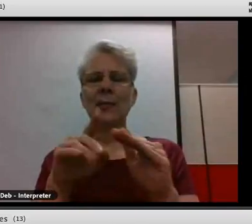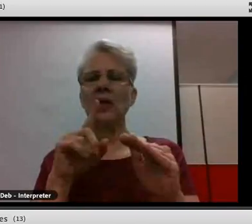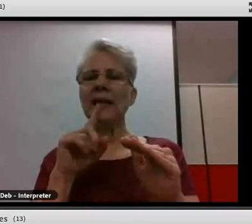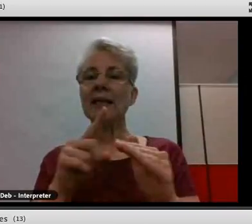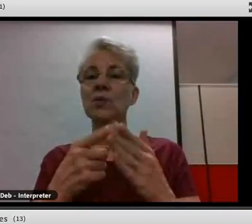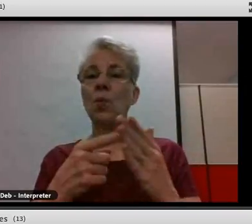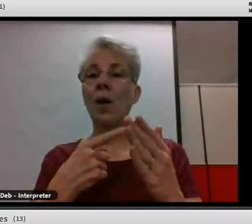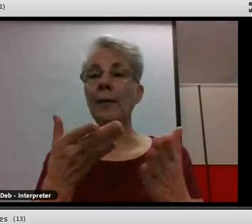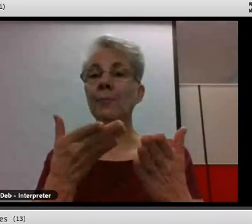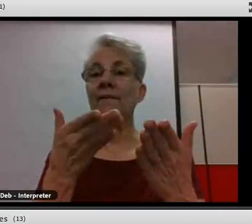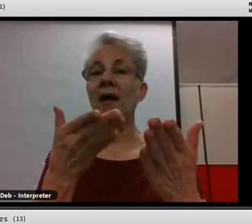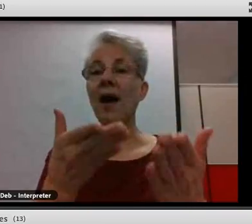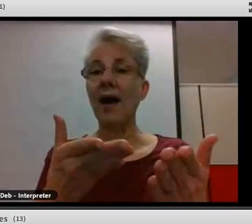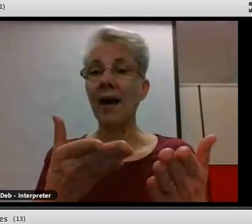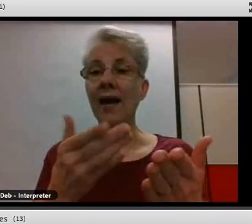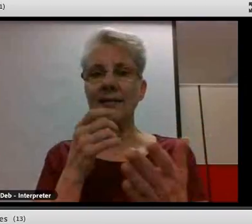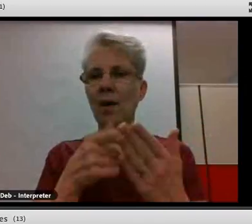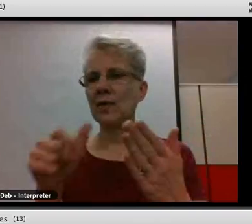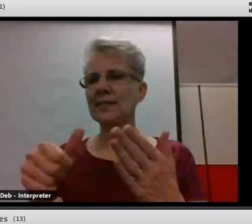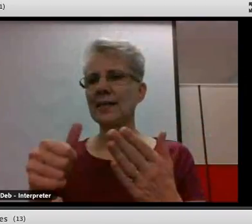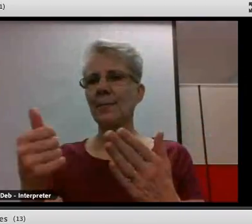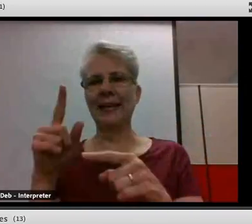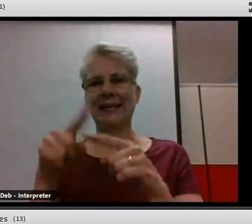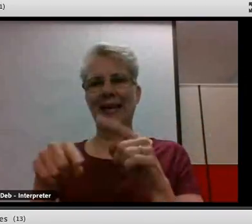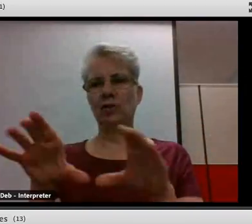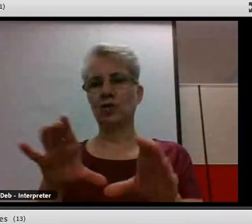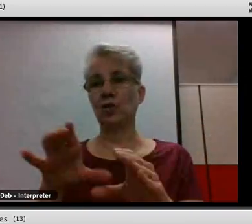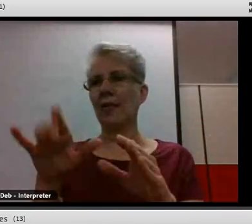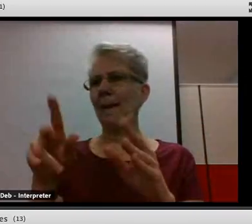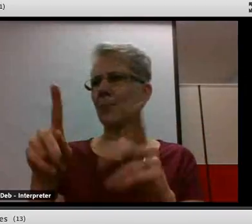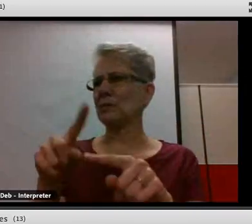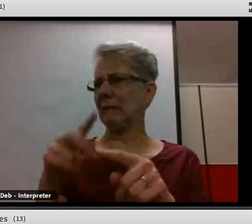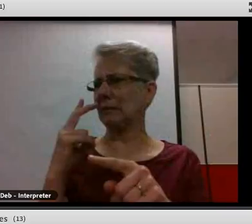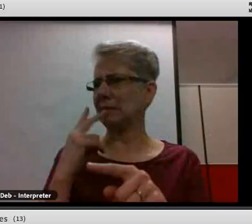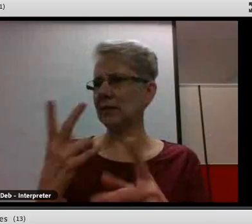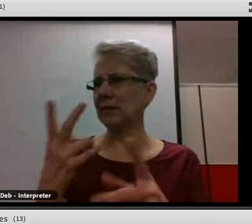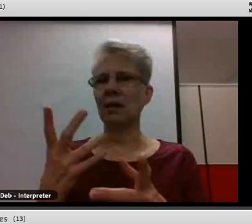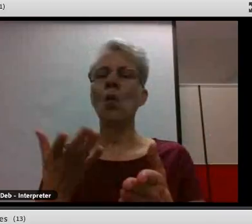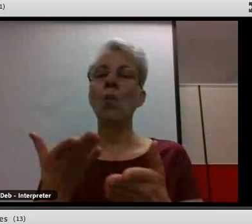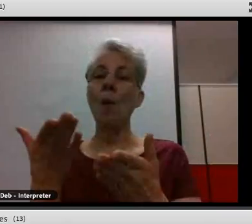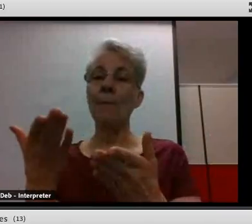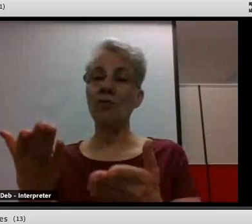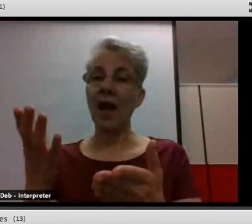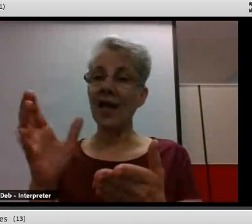You have a kind of -- it's easy to tell the way -- what things are called.